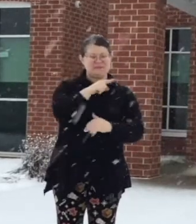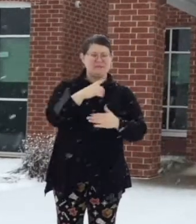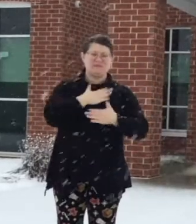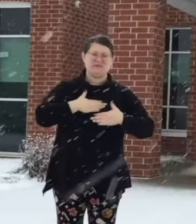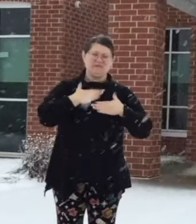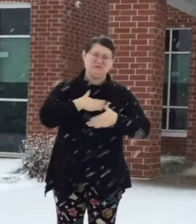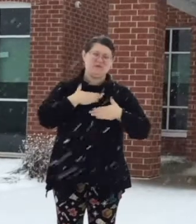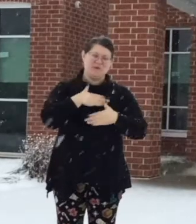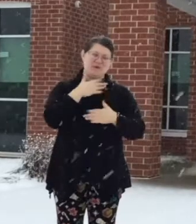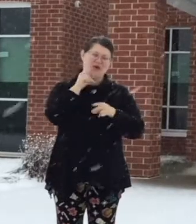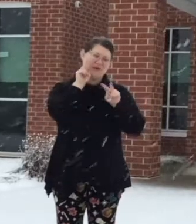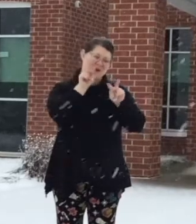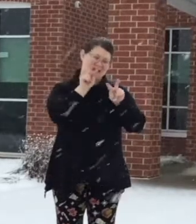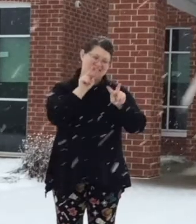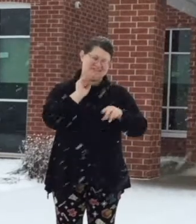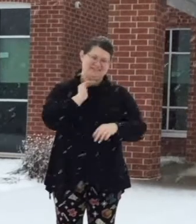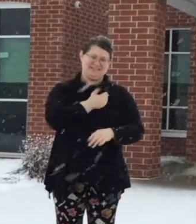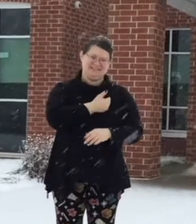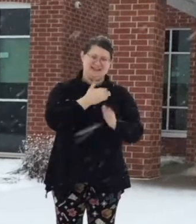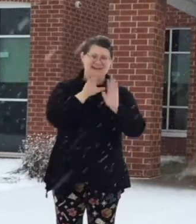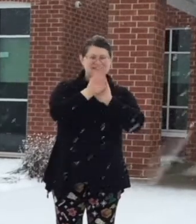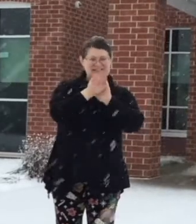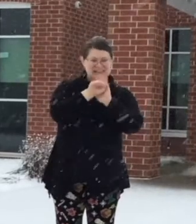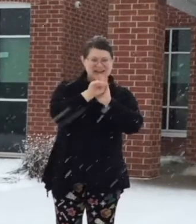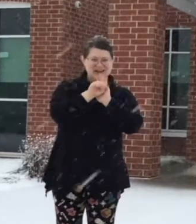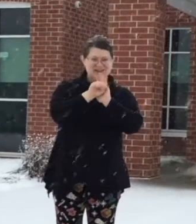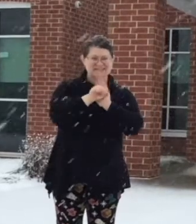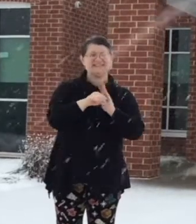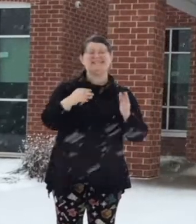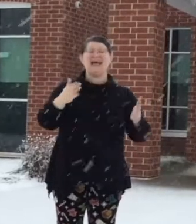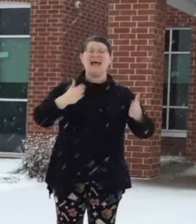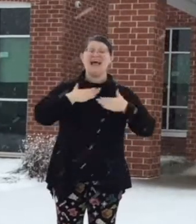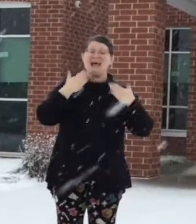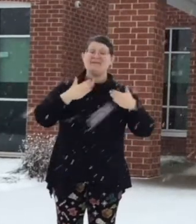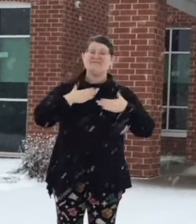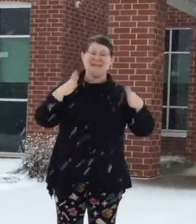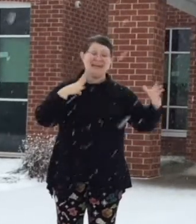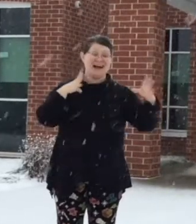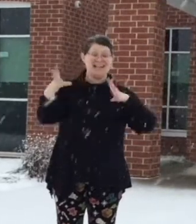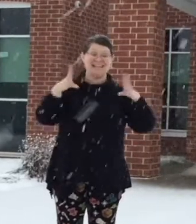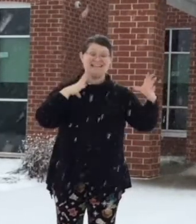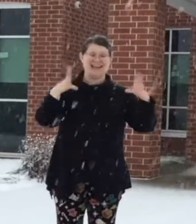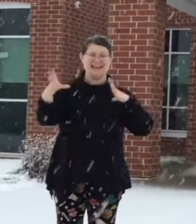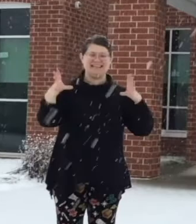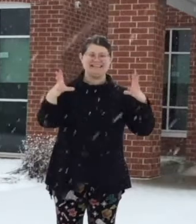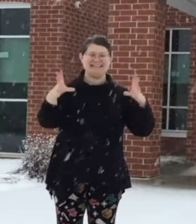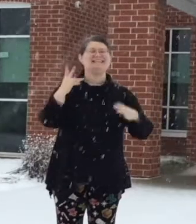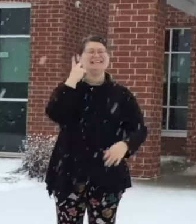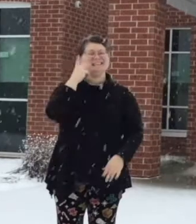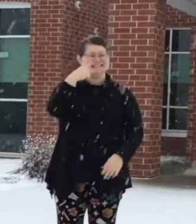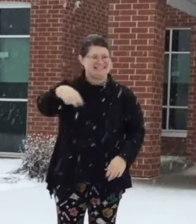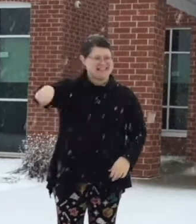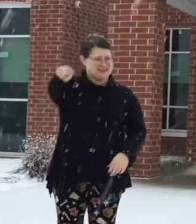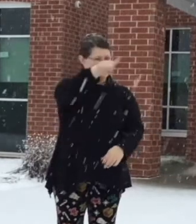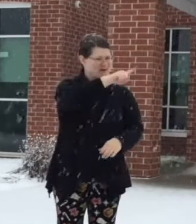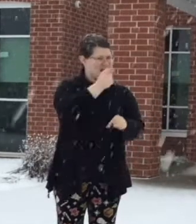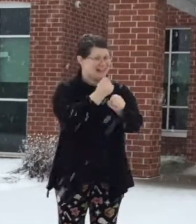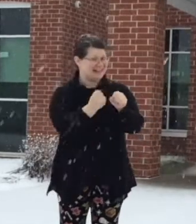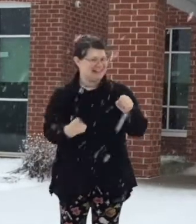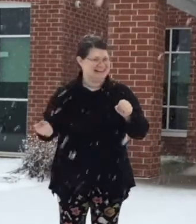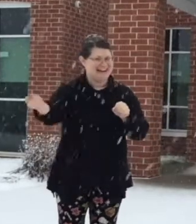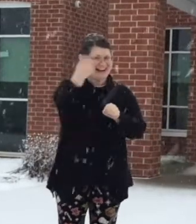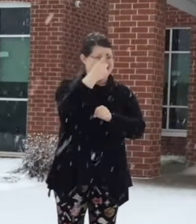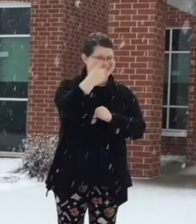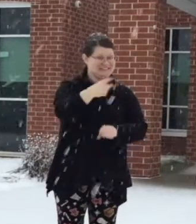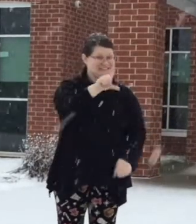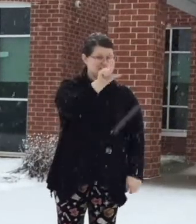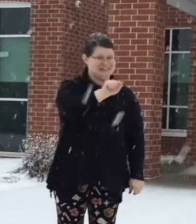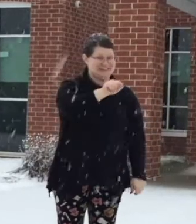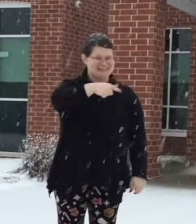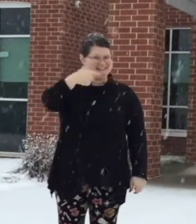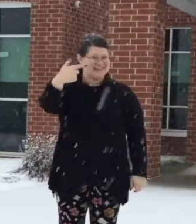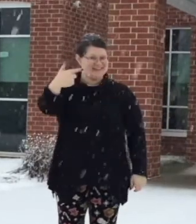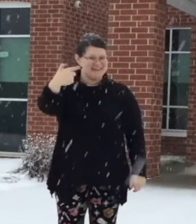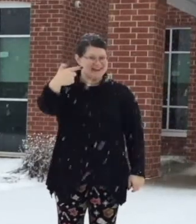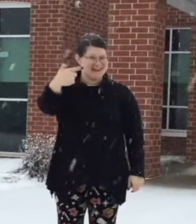we hope you enjoy watching our videos happy holidays we'll see you next year in 2021